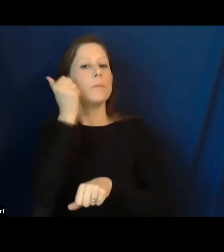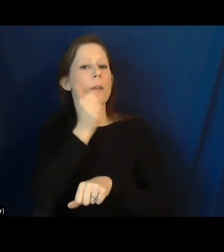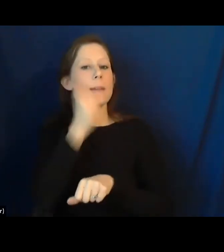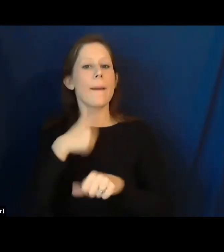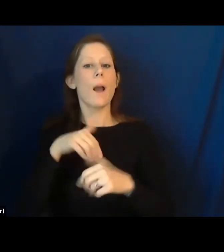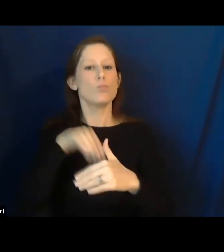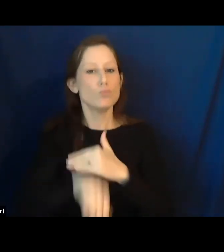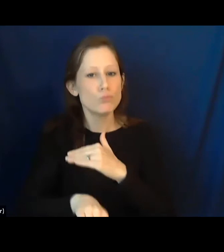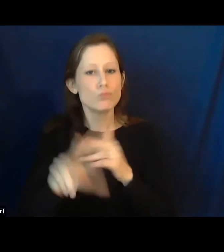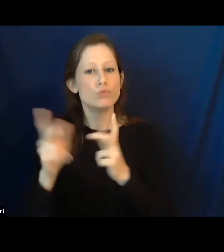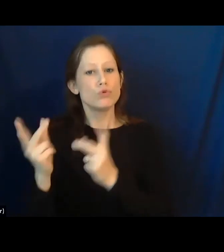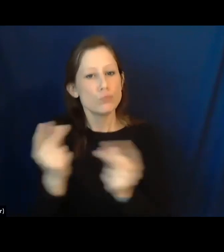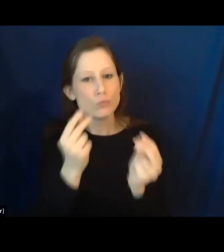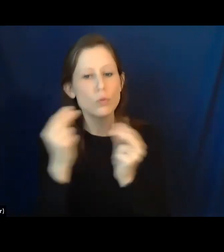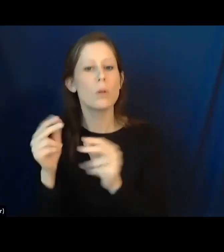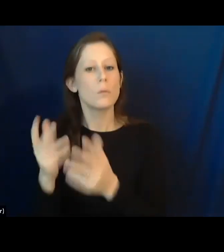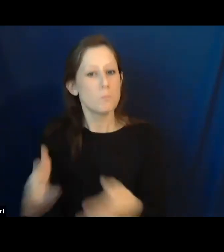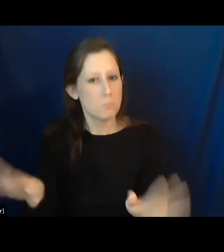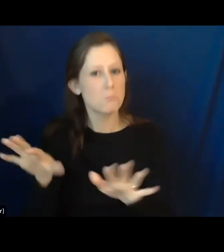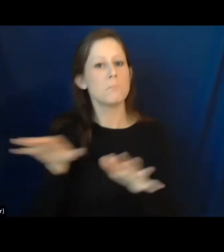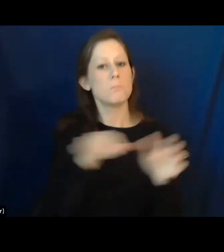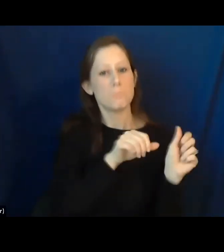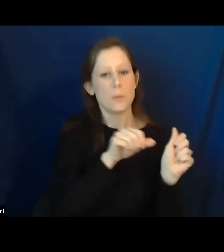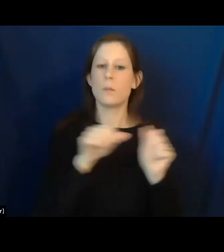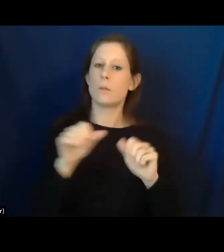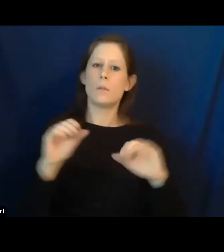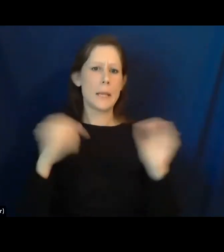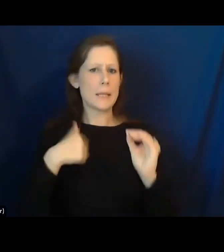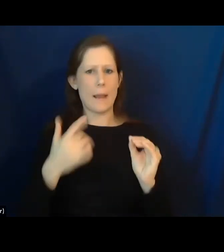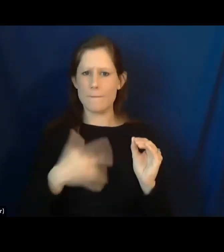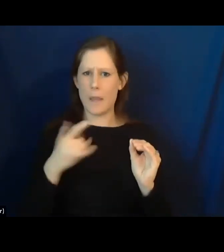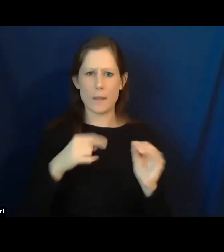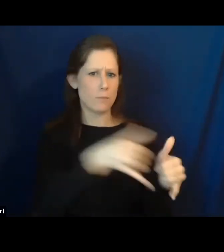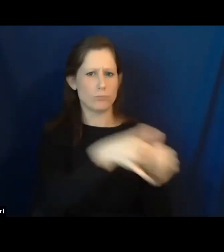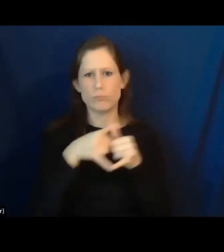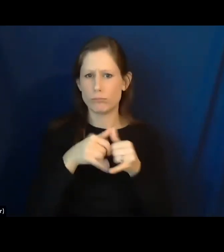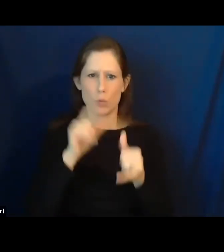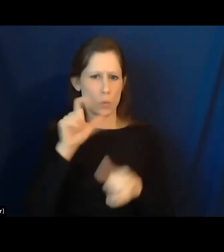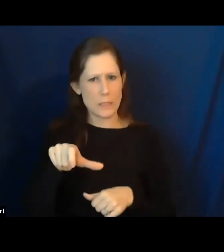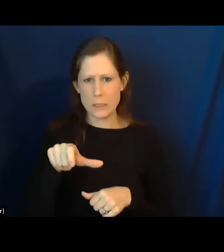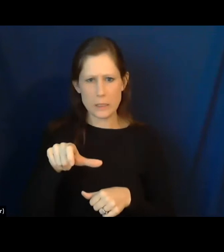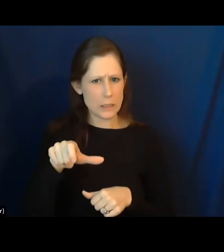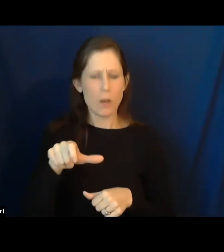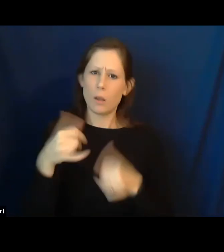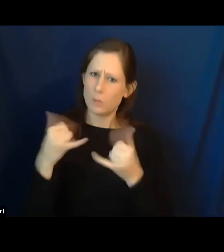it's nothing that I feel like I needed to be rewarded for. But again, I am so--so I